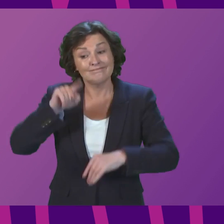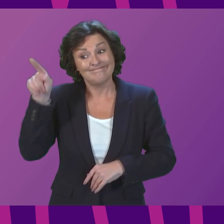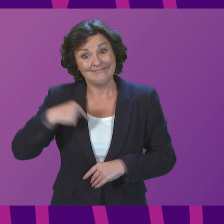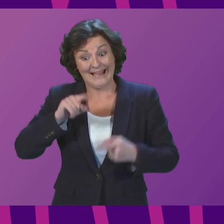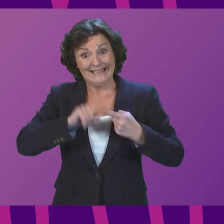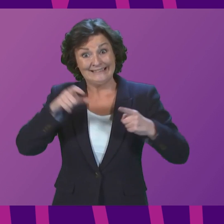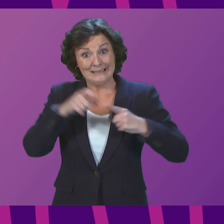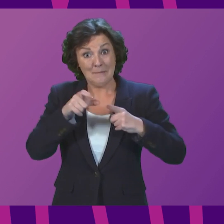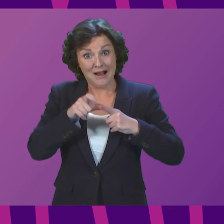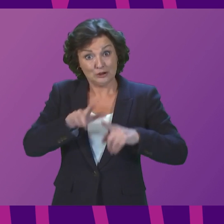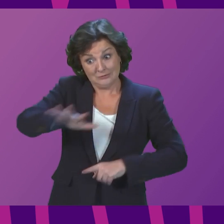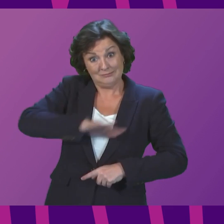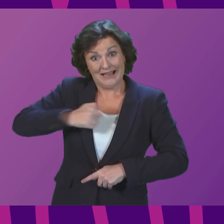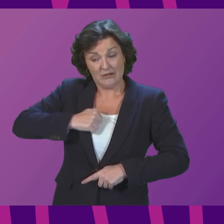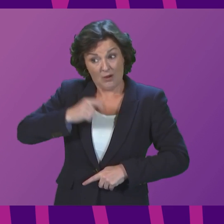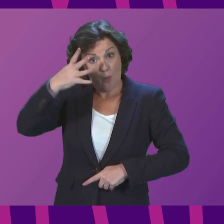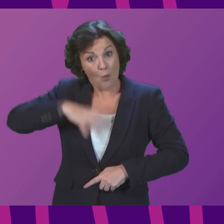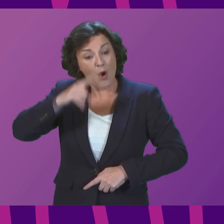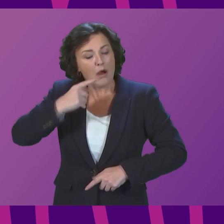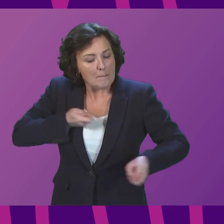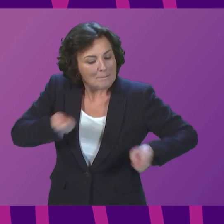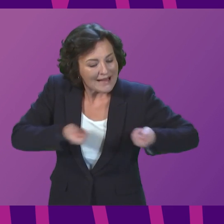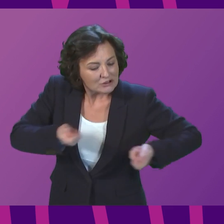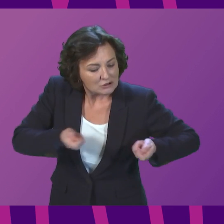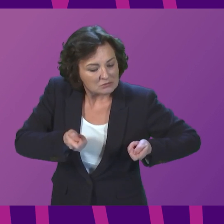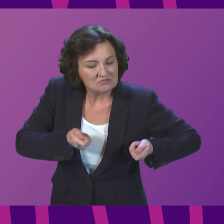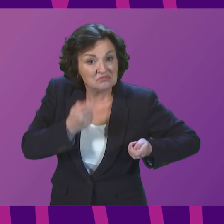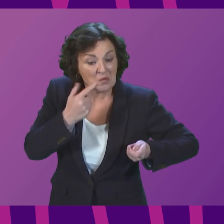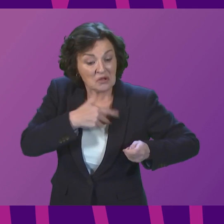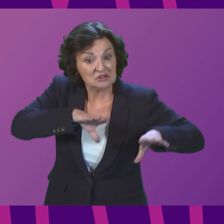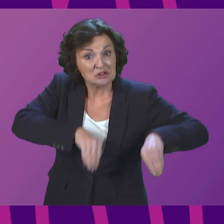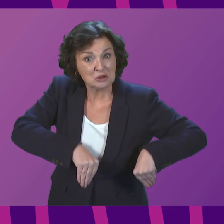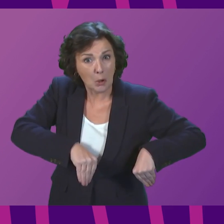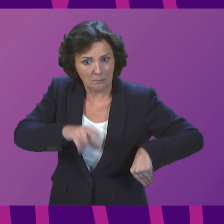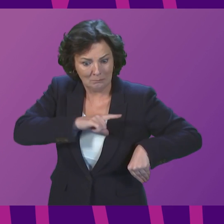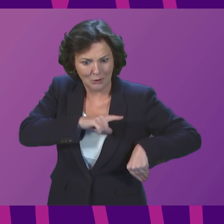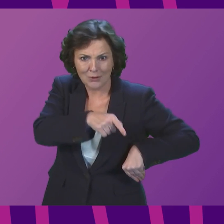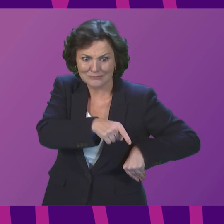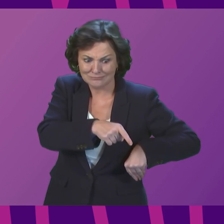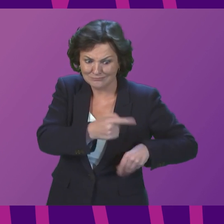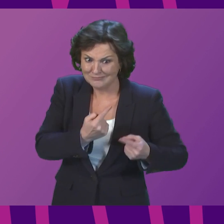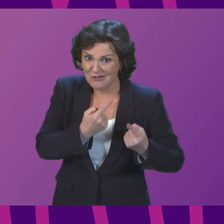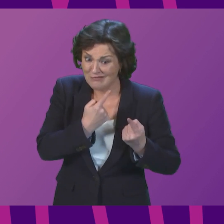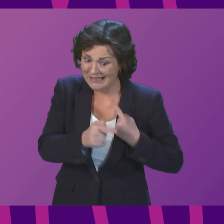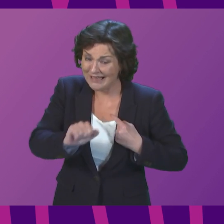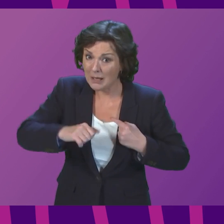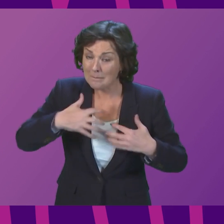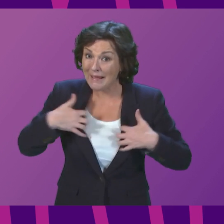area covering Drymen Road in Bearsden, which includes Bearsden primary school. That is on the basis of disputable conclusions about air quality improving in recent years—that